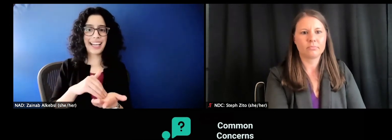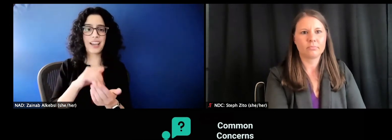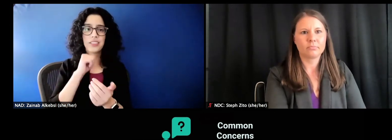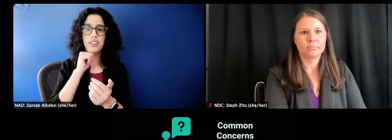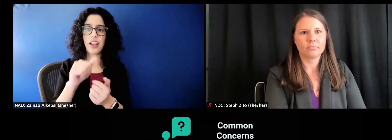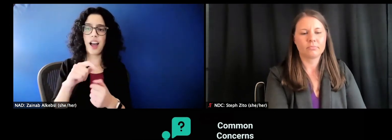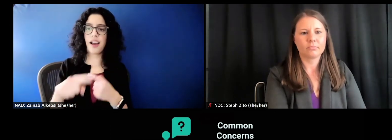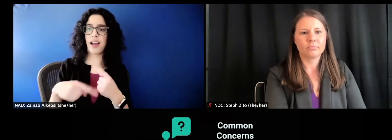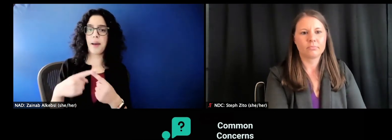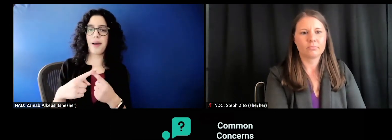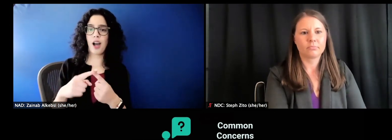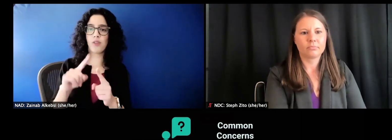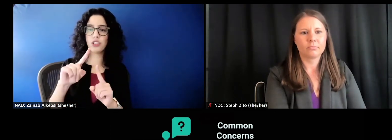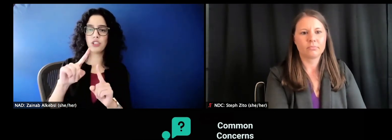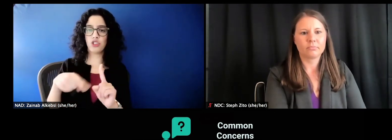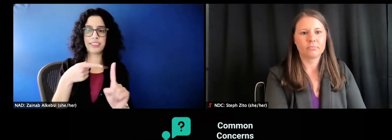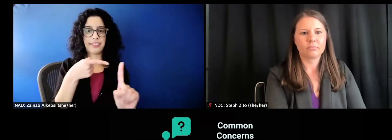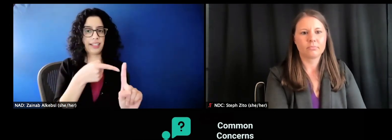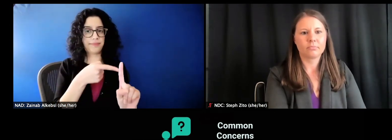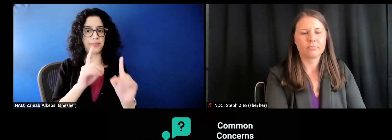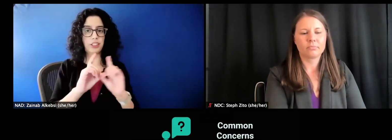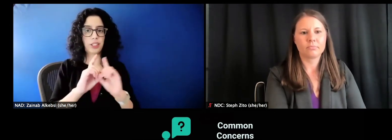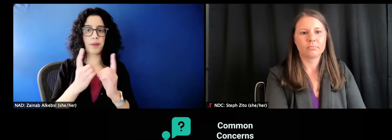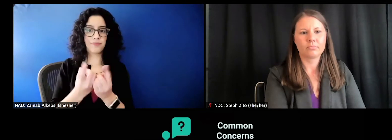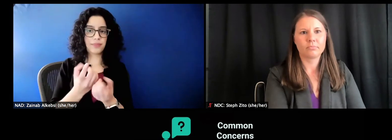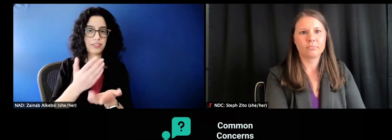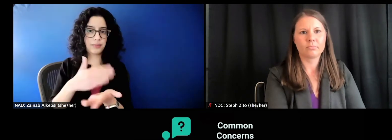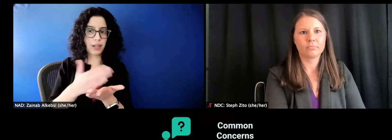And again, it is not just about the department's budget,